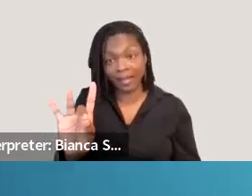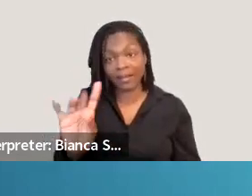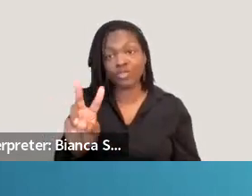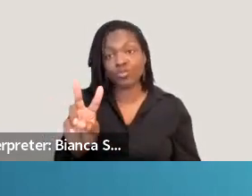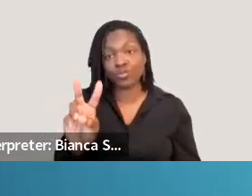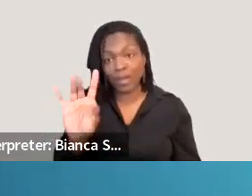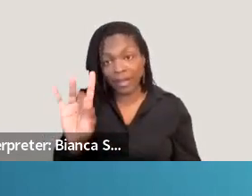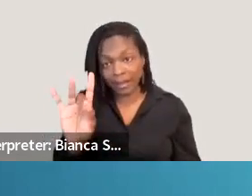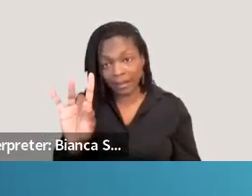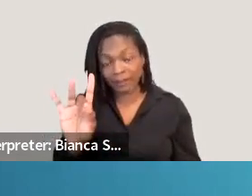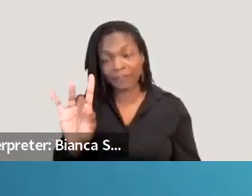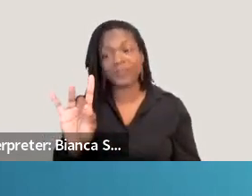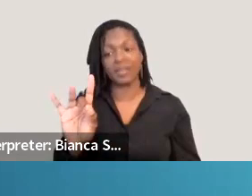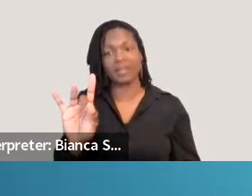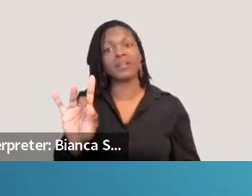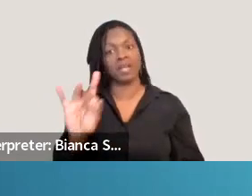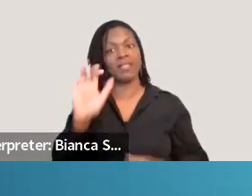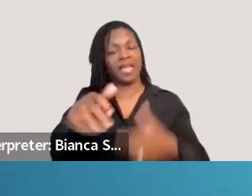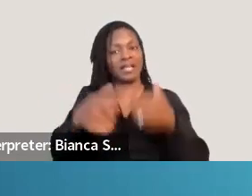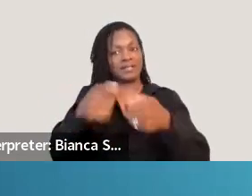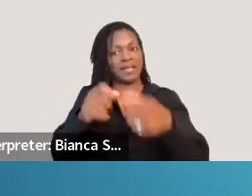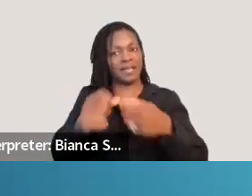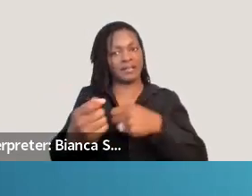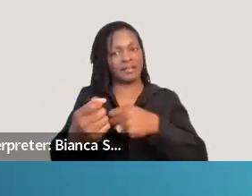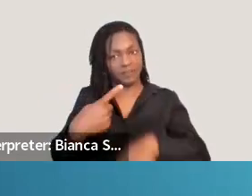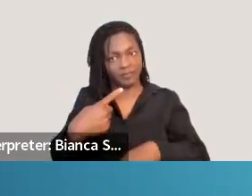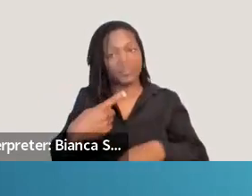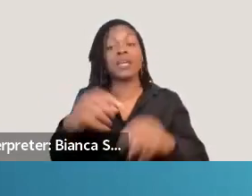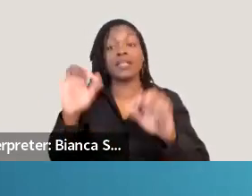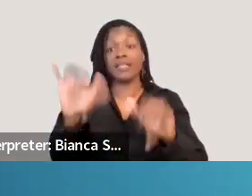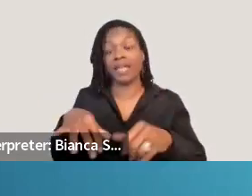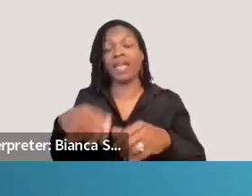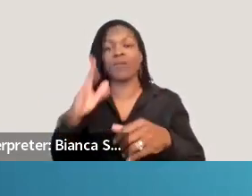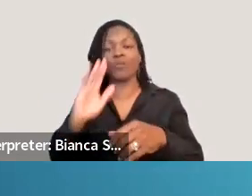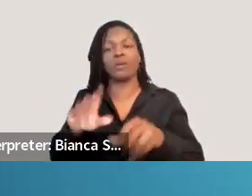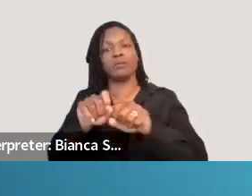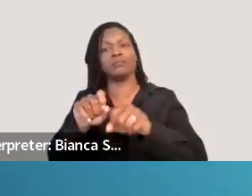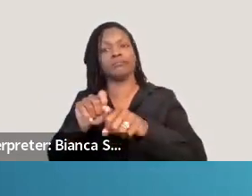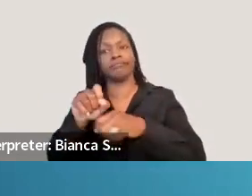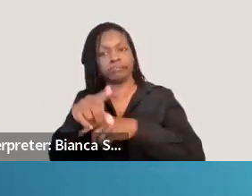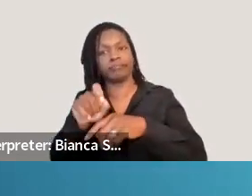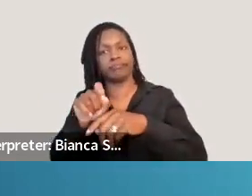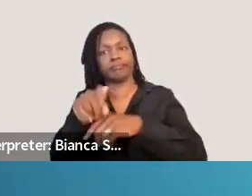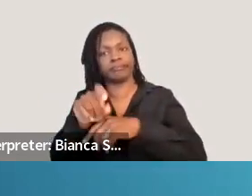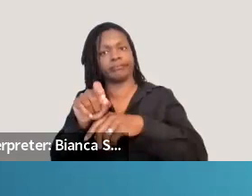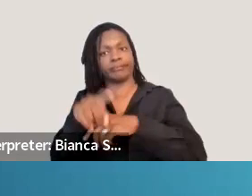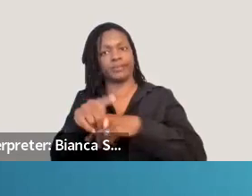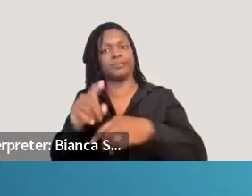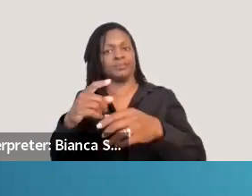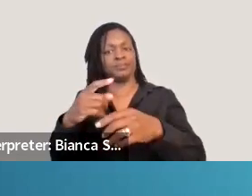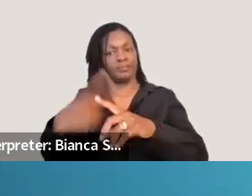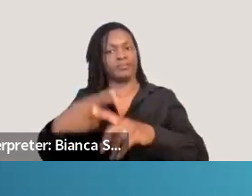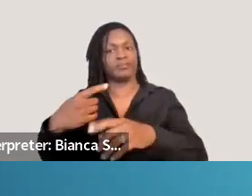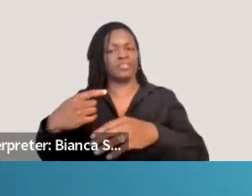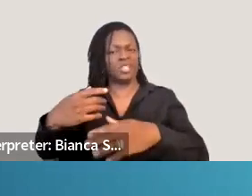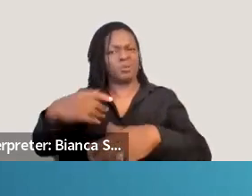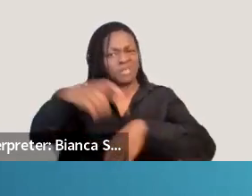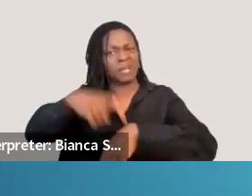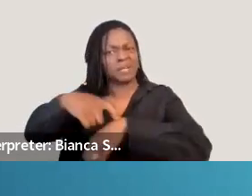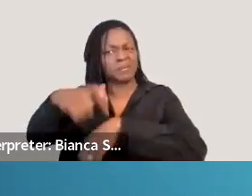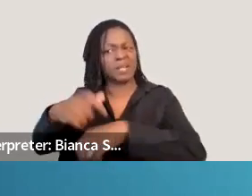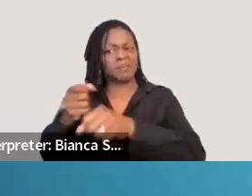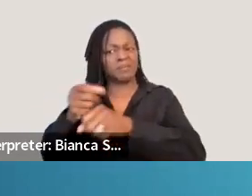So you'll receive information. About how to participate. And once again, that is. Shawship SHAS HIP.